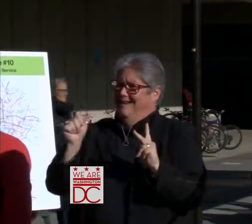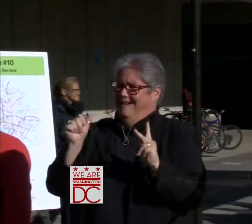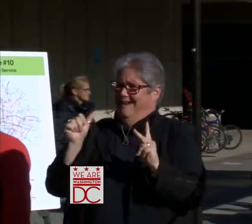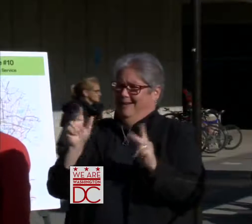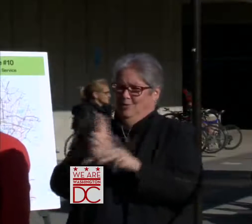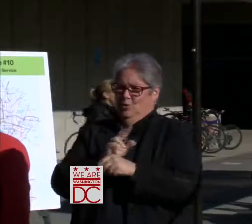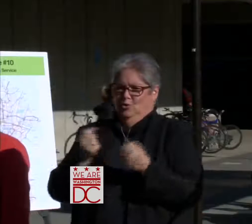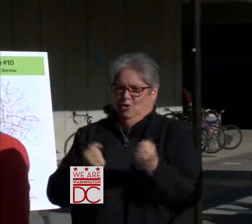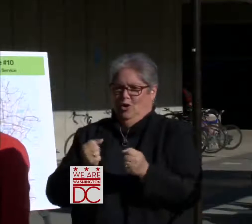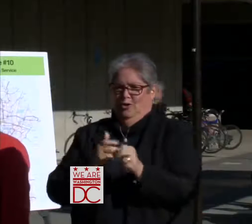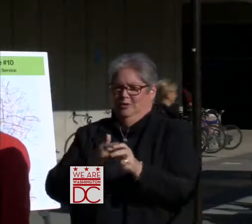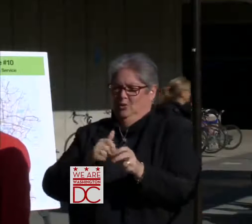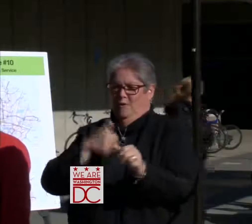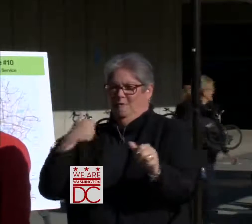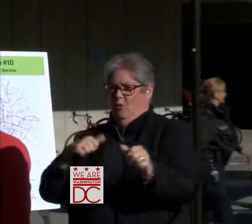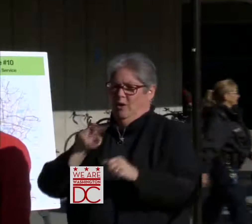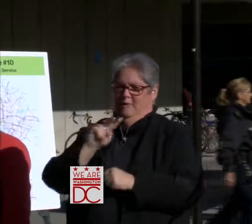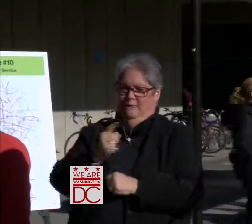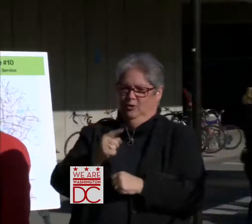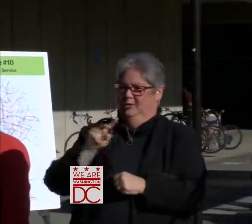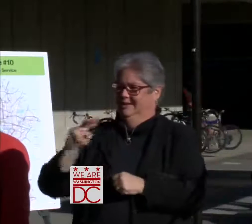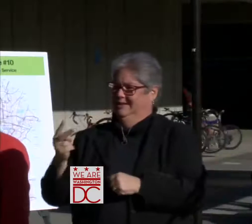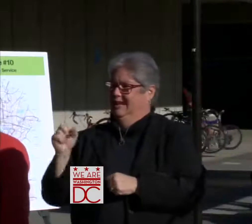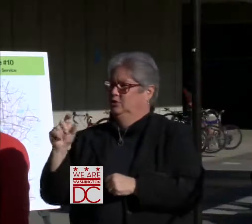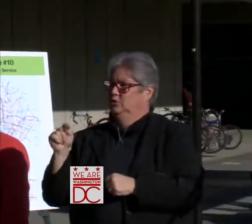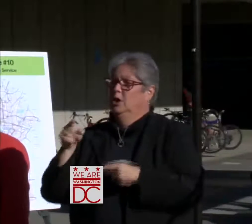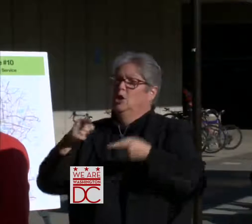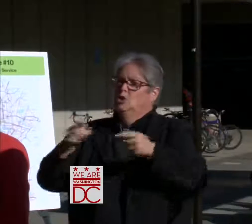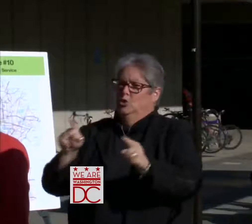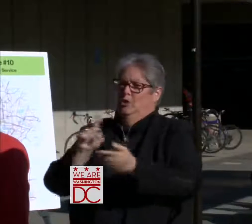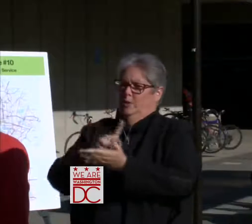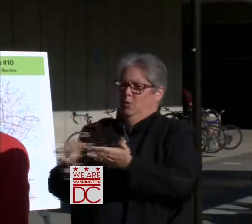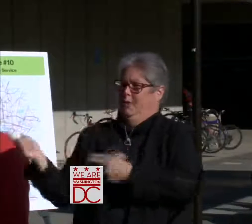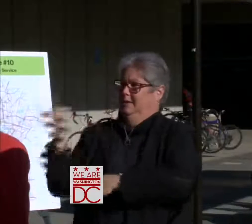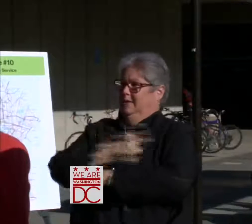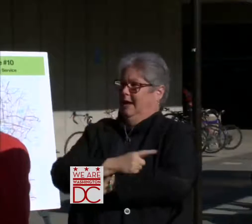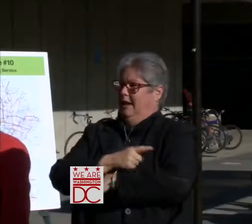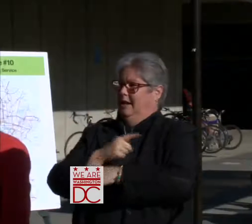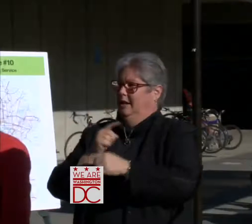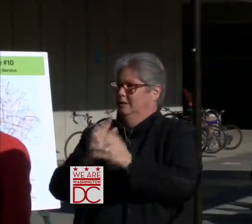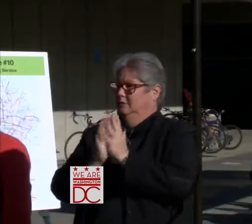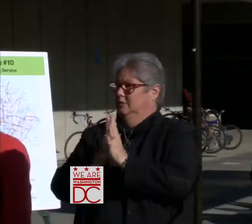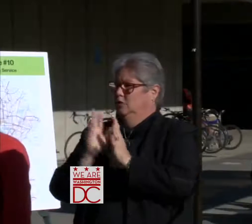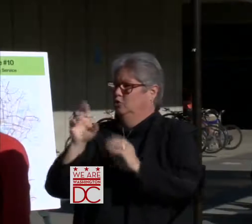FIRST AND 2ND STREETS ESPECIALLY DURING THE WEEKDAY RUSH HOURS.